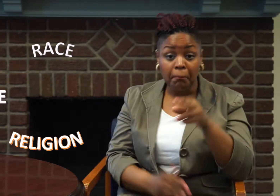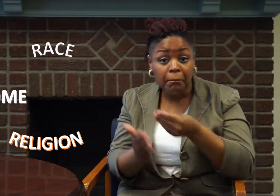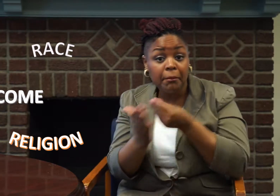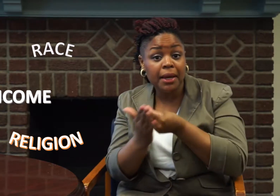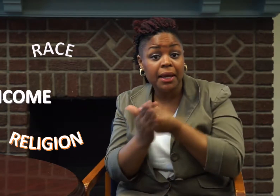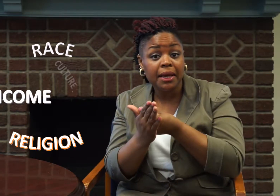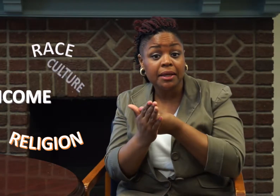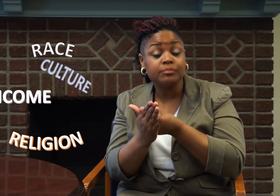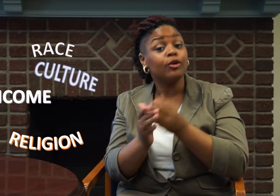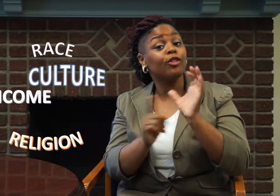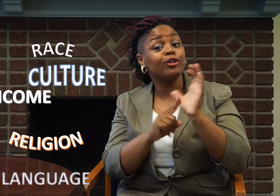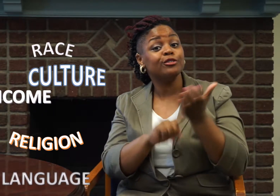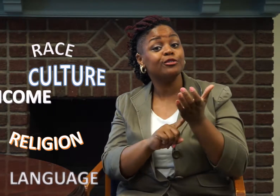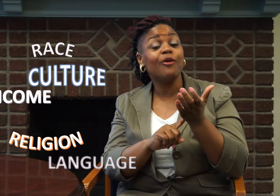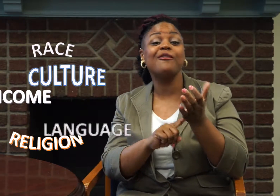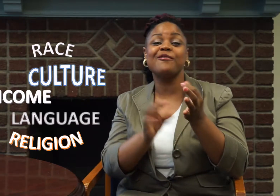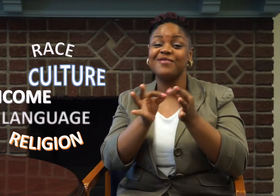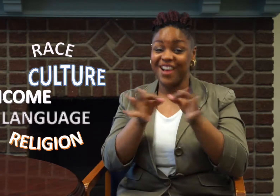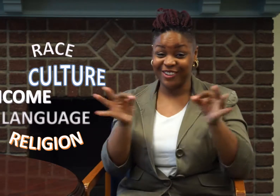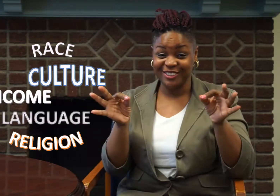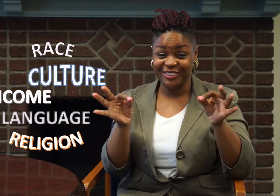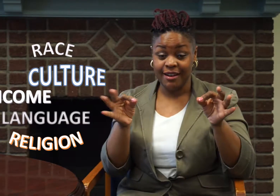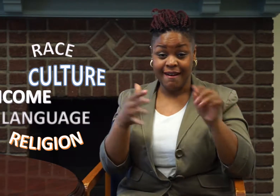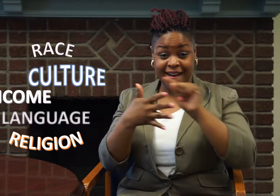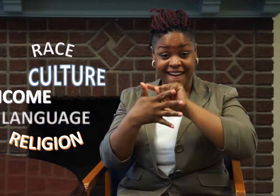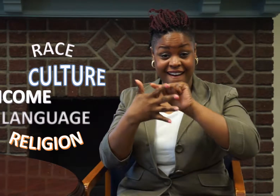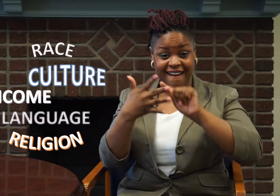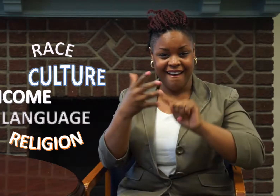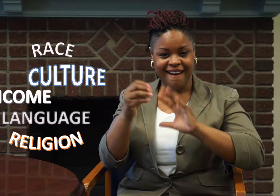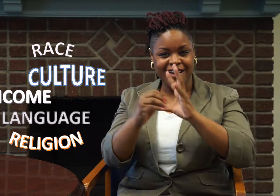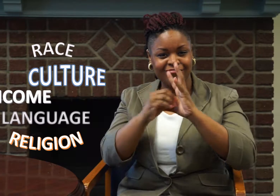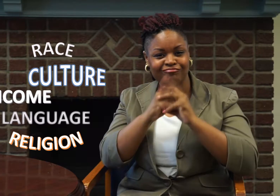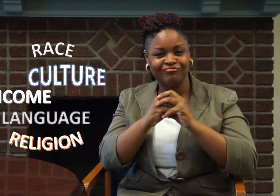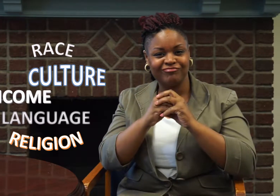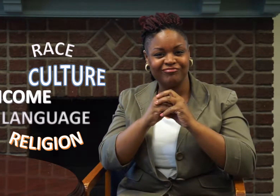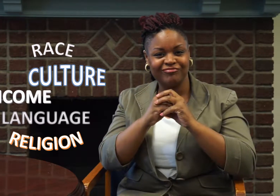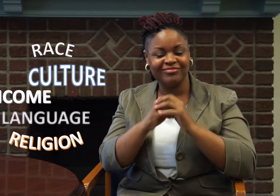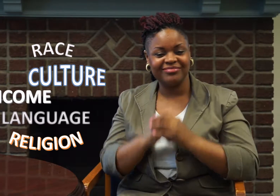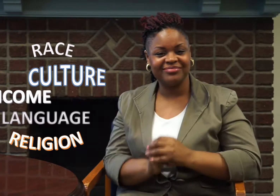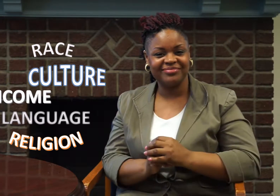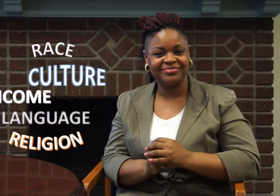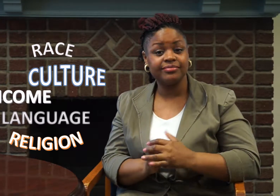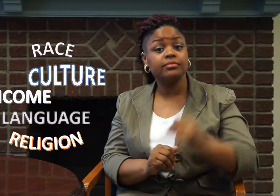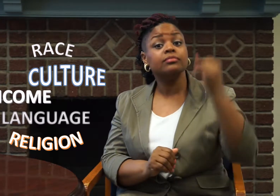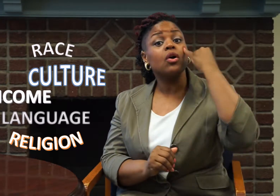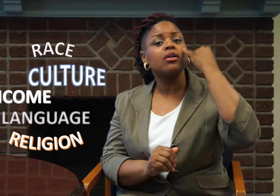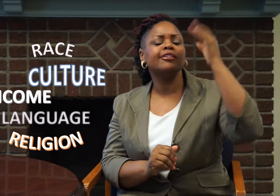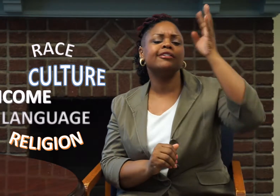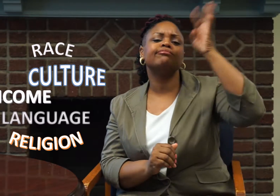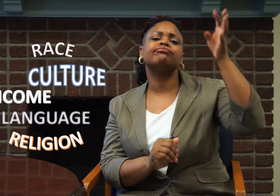income, culture, even language. Taken as a whole, these and other intersections combine to form an identity.